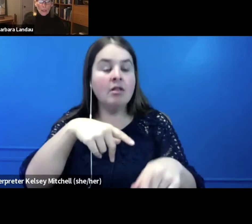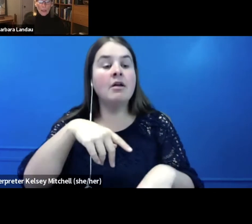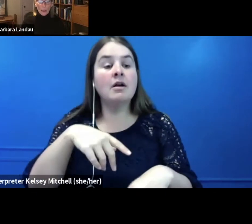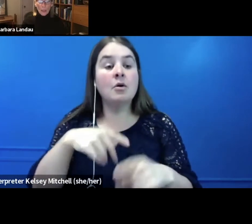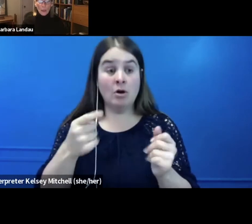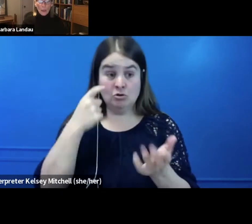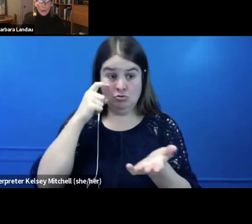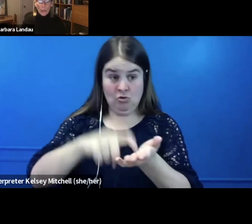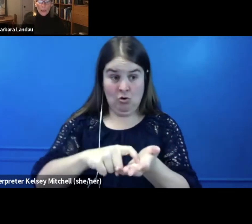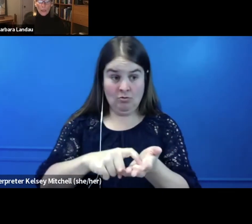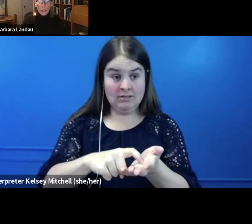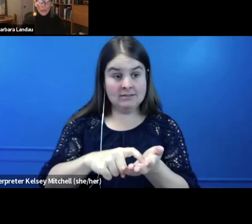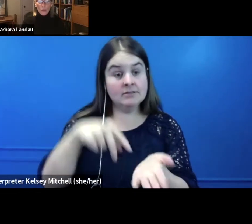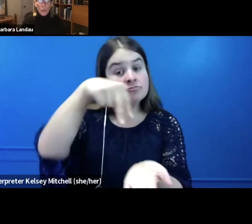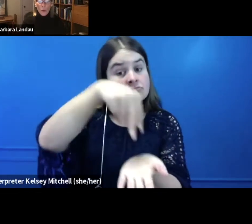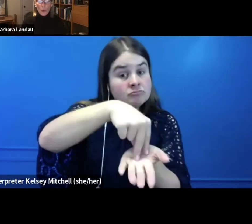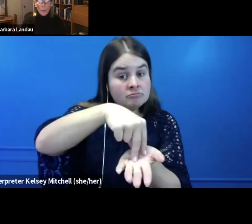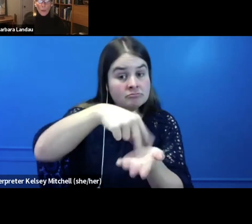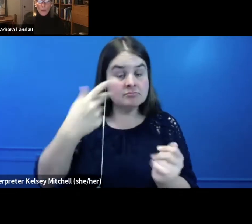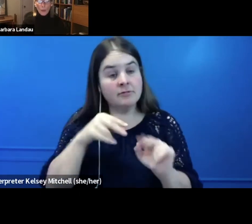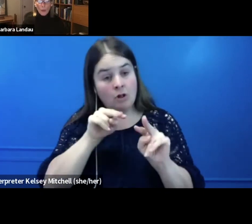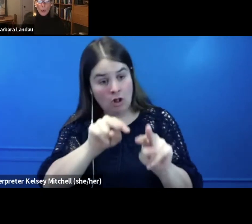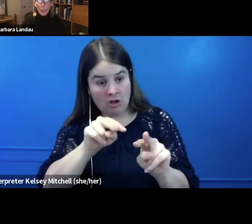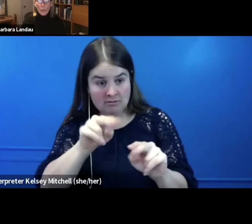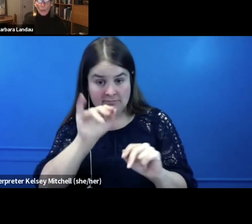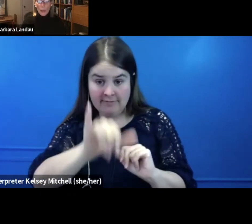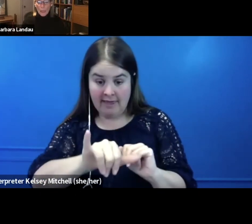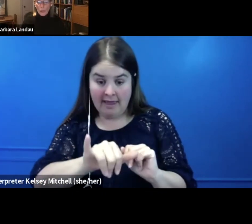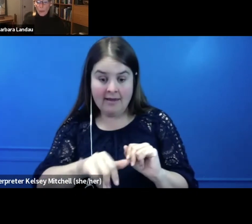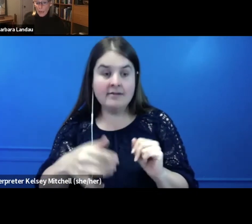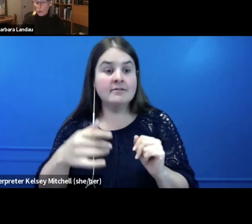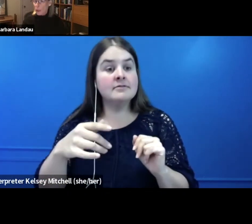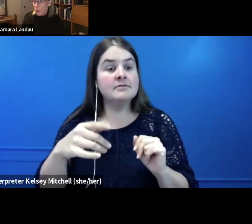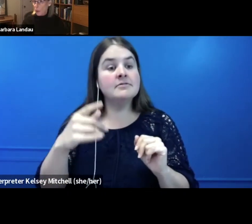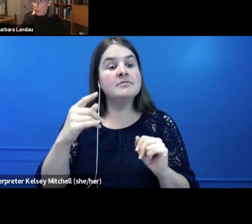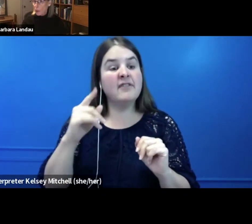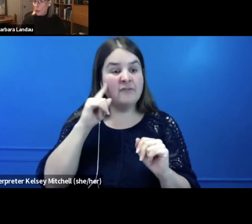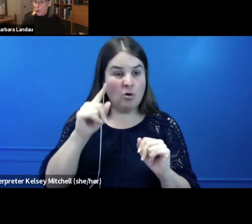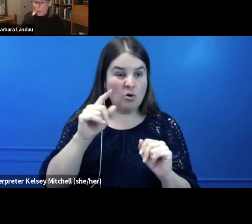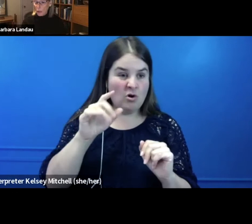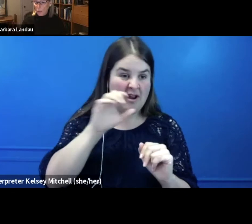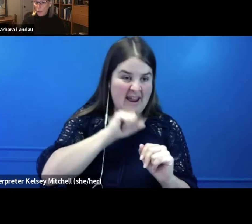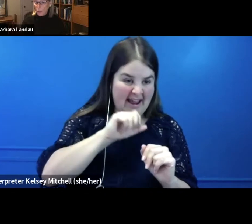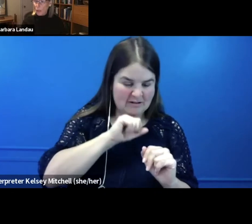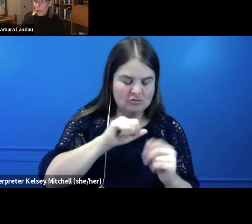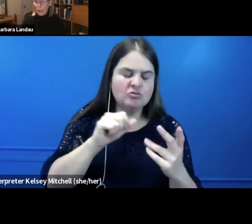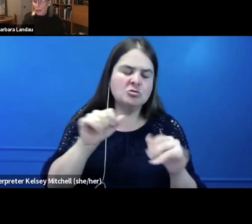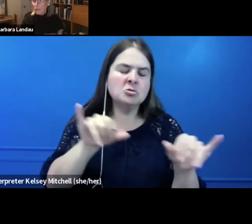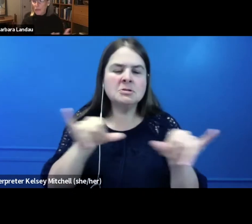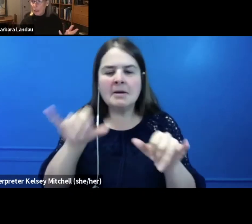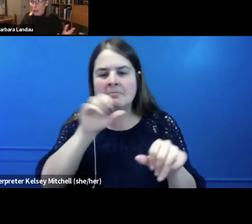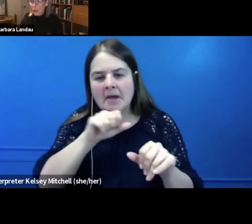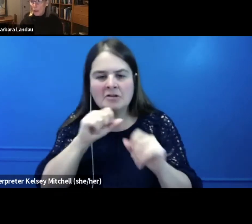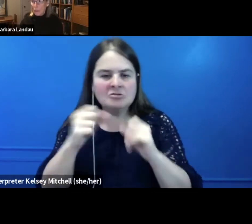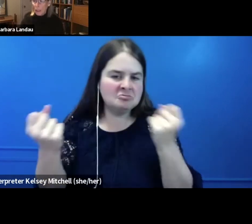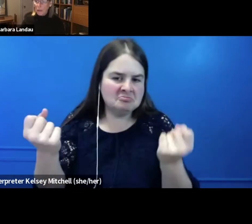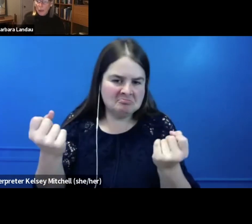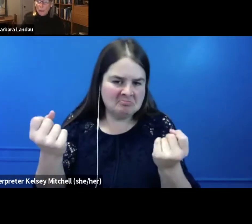canonical orientations for both chronological age matches to the williams syndrome individuals that is